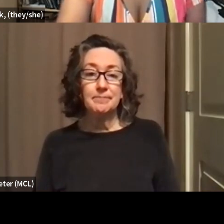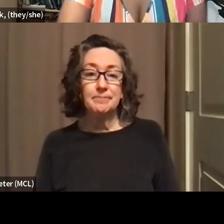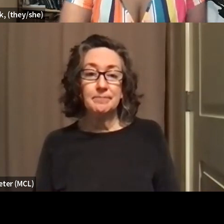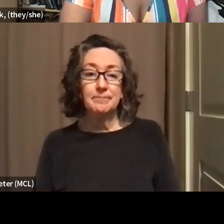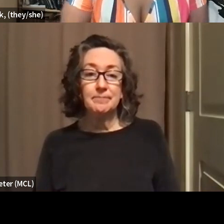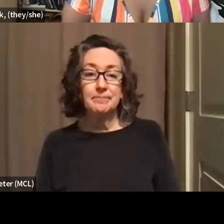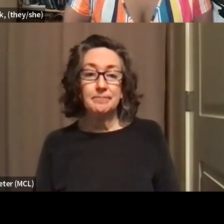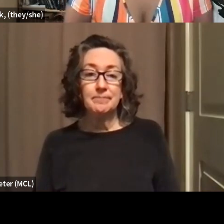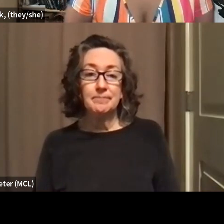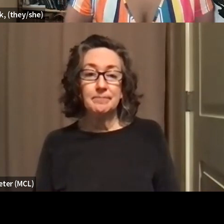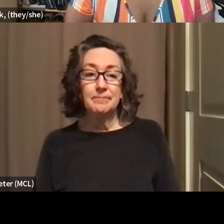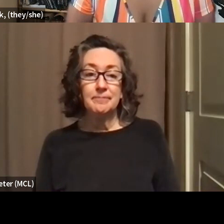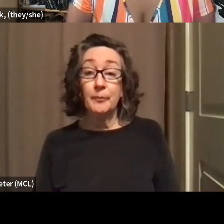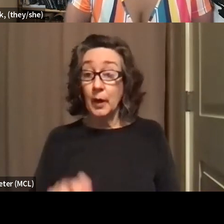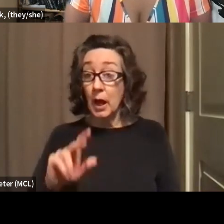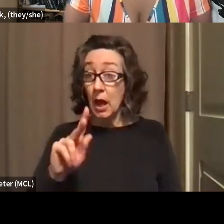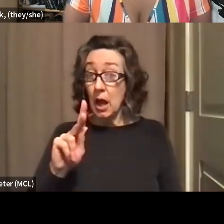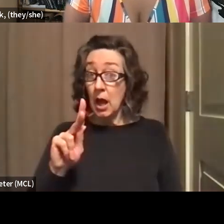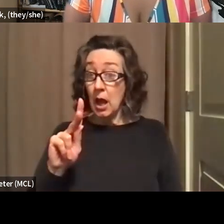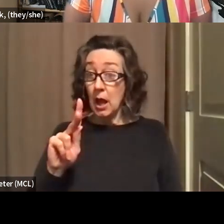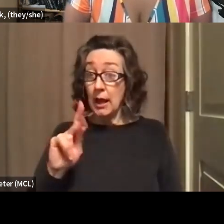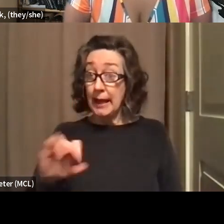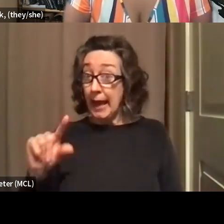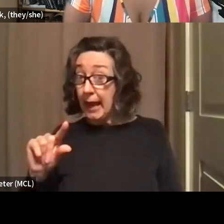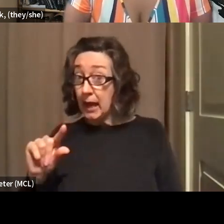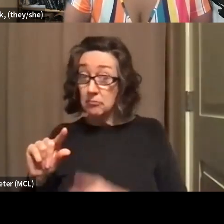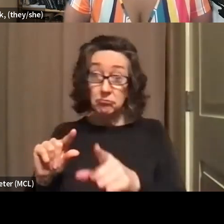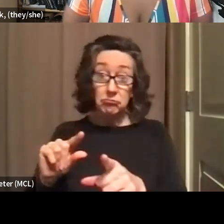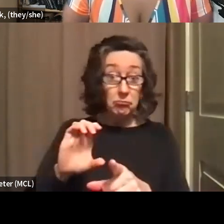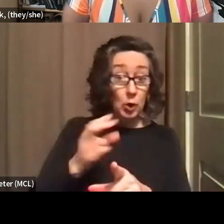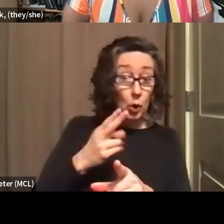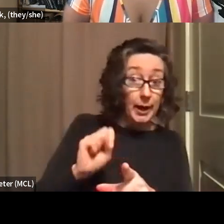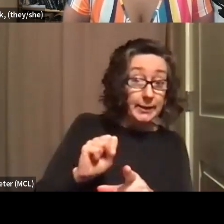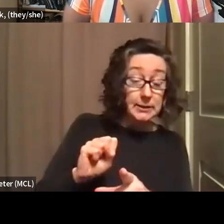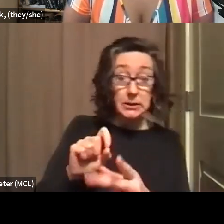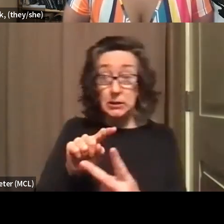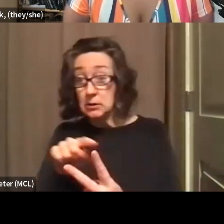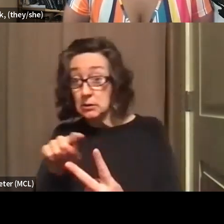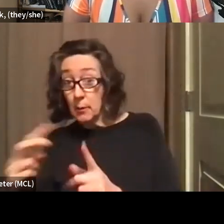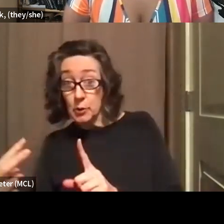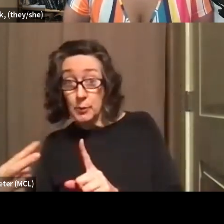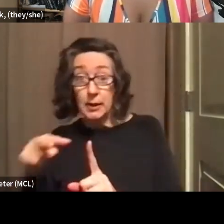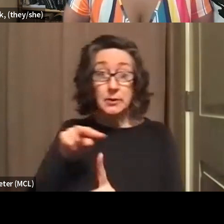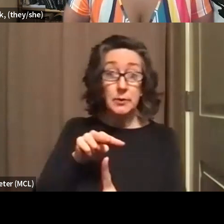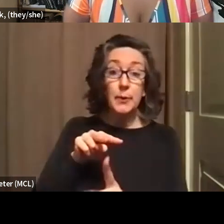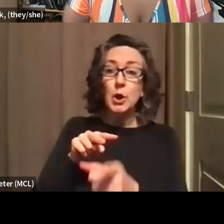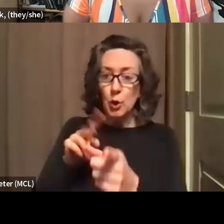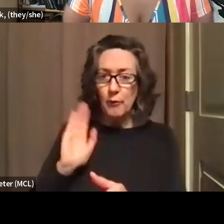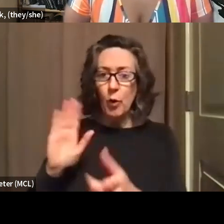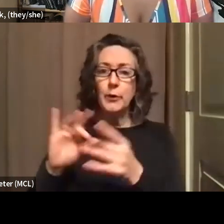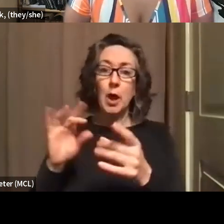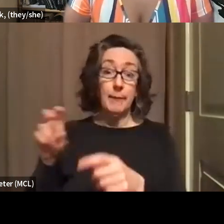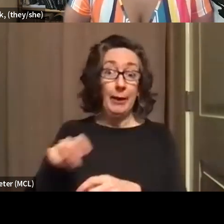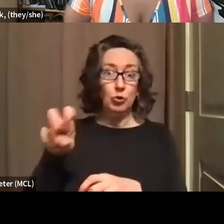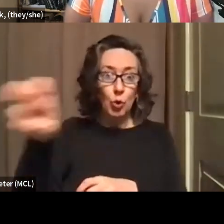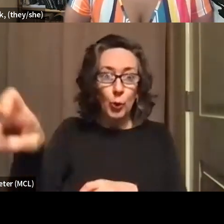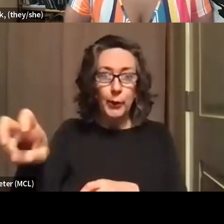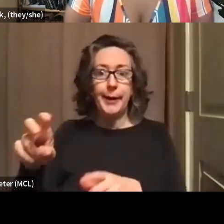Do you have any perspectives on -- you were speaking about touring and different venues?